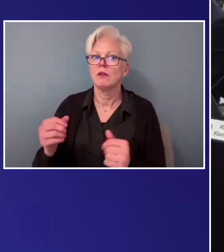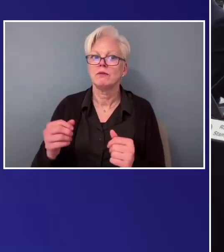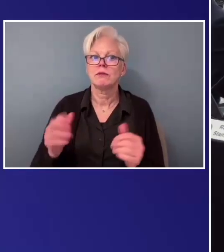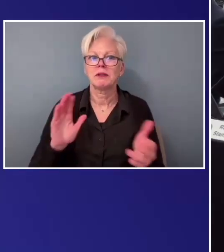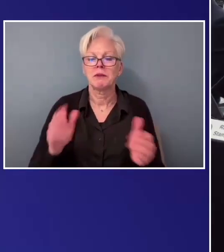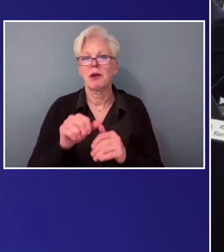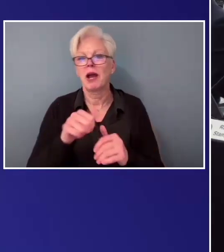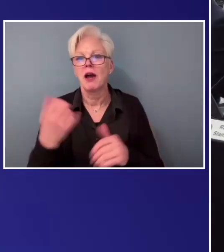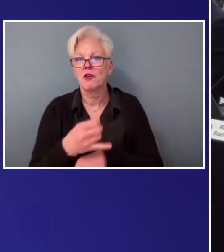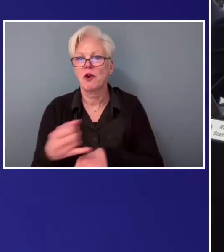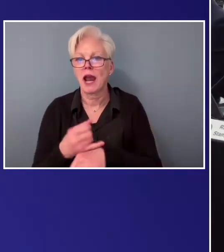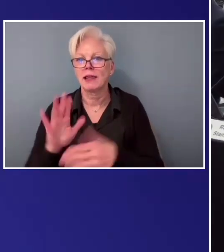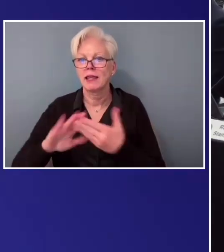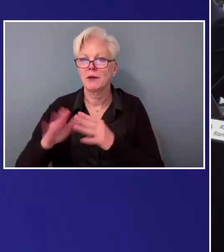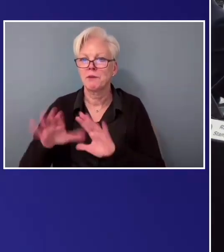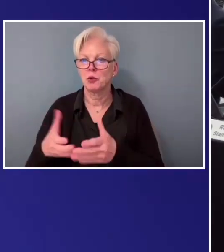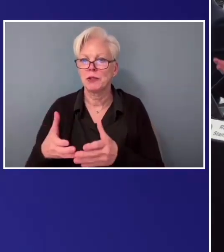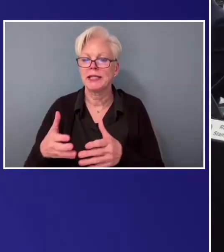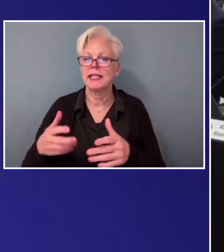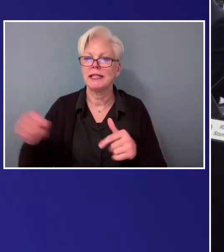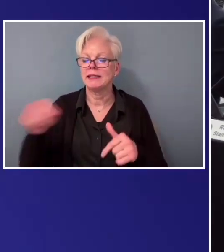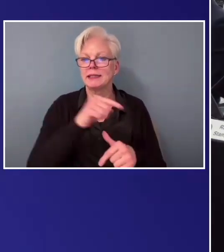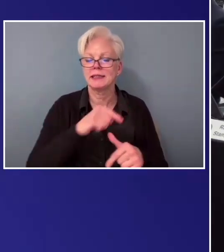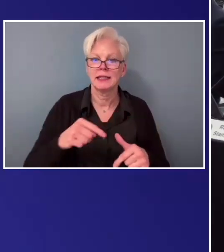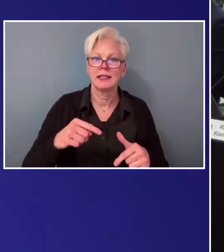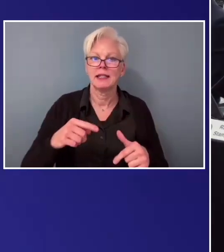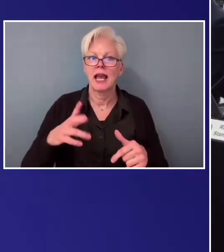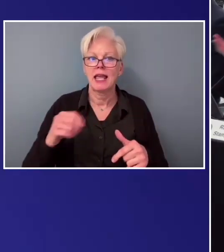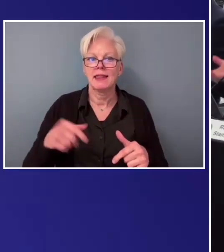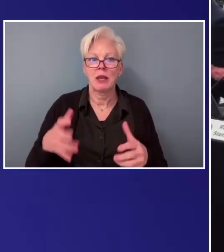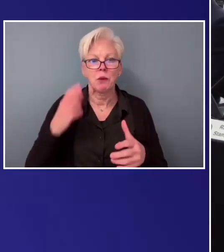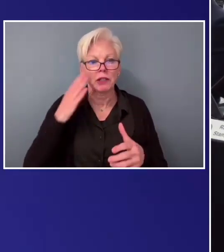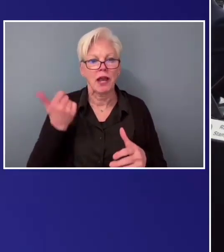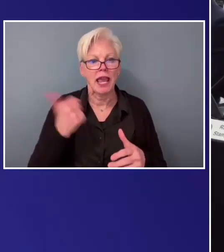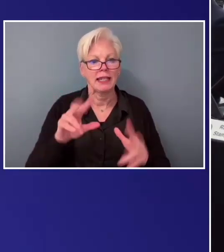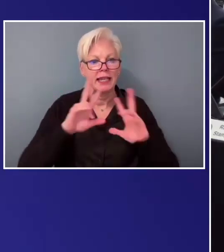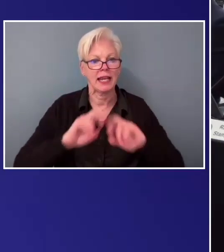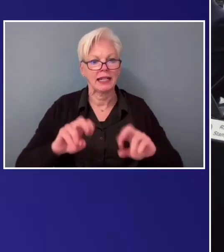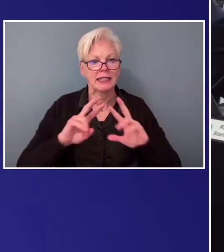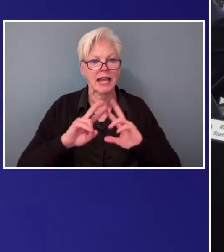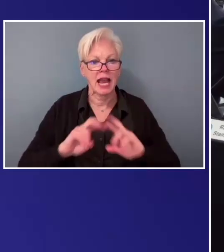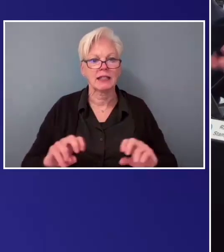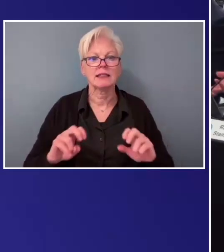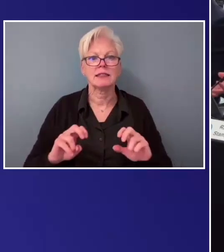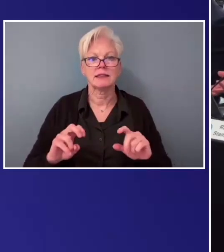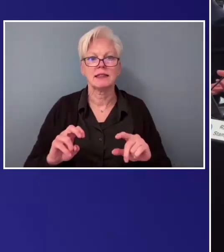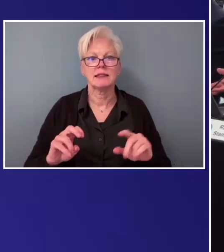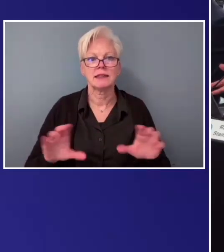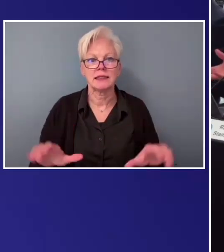that comparison -- they would like to know, has there been any analysis done to see is